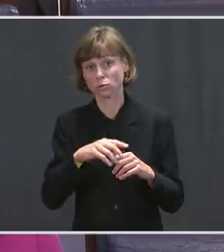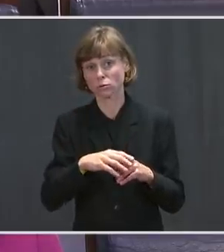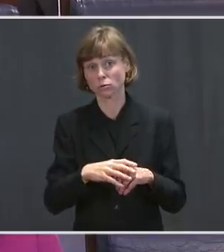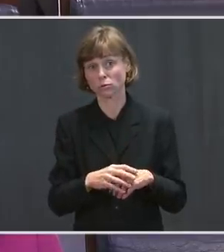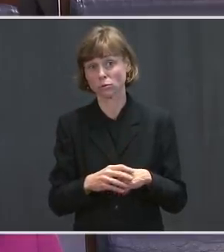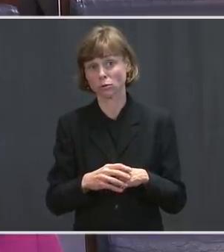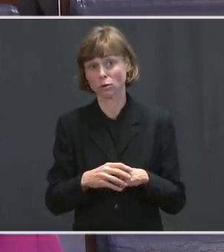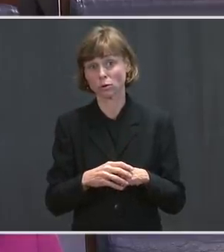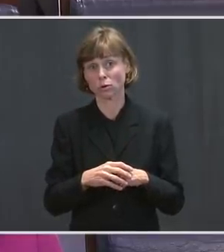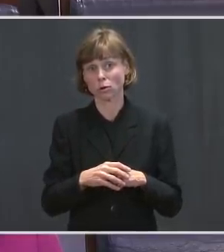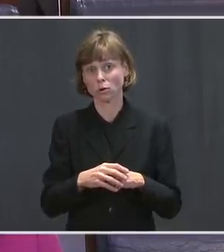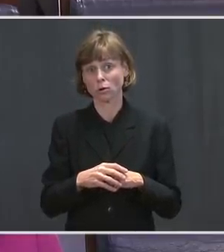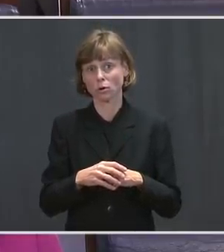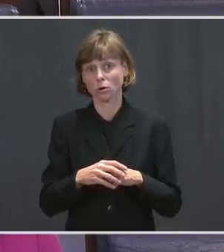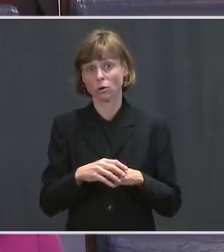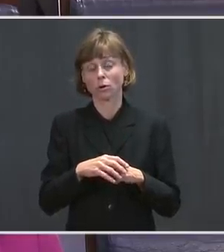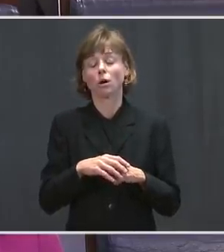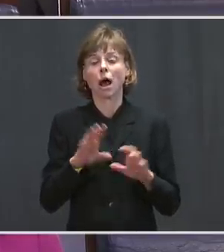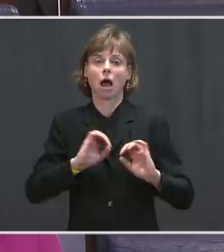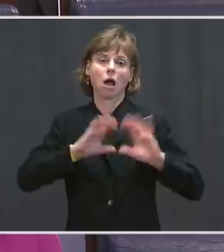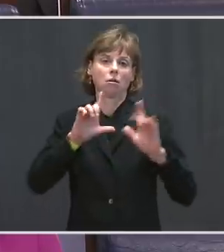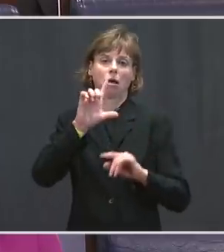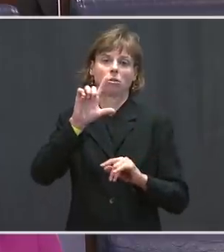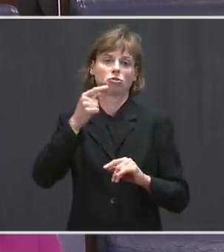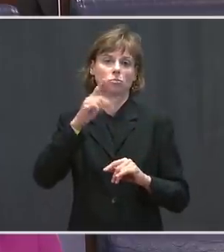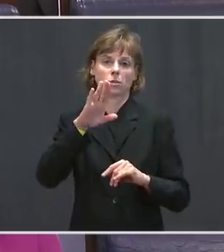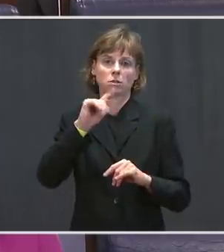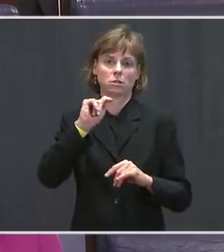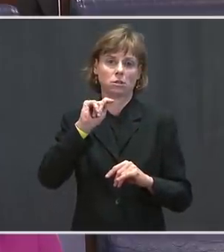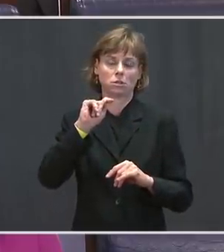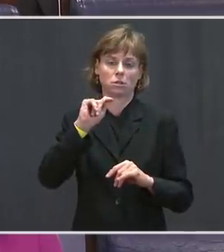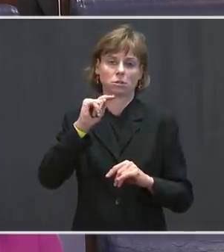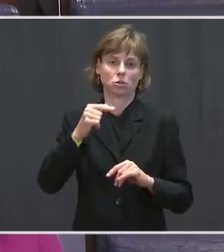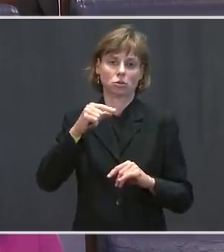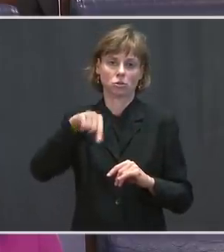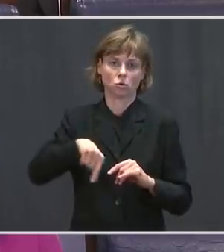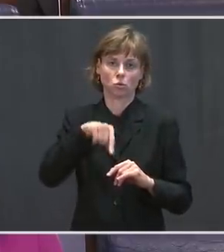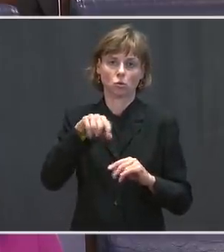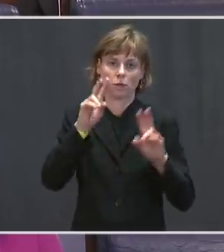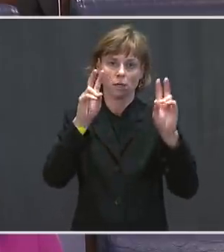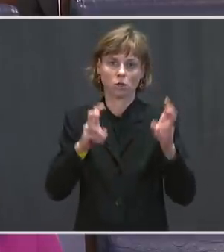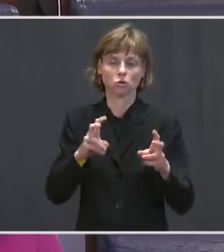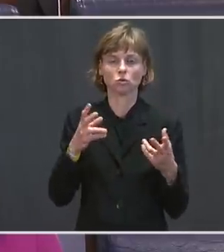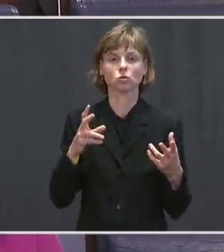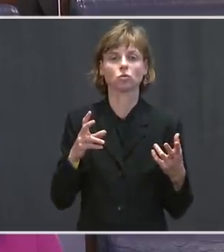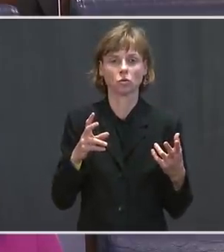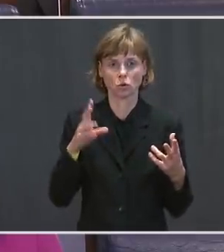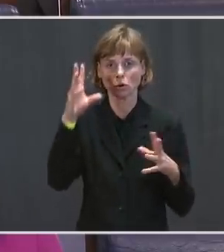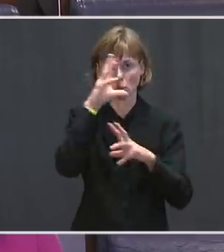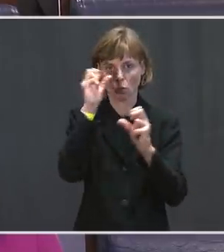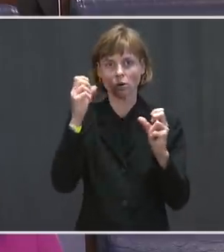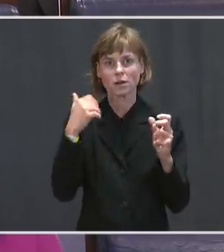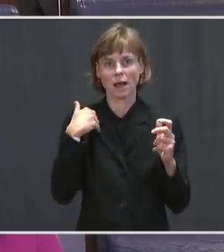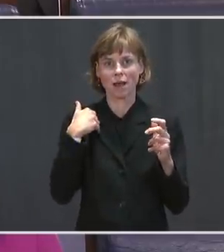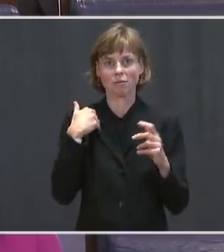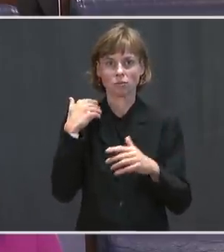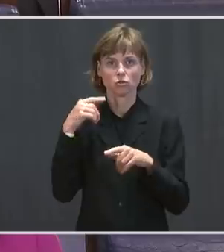Clearly on LGBTQ issues, the president is ready to make good on his promises over the course of the campaign with the two executive orders he signed